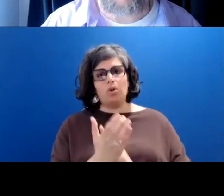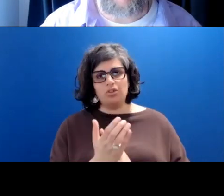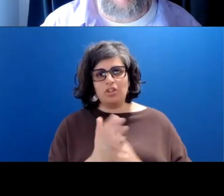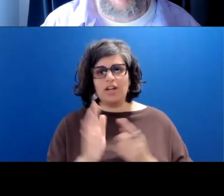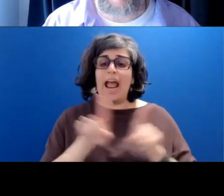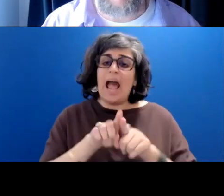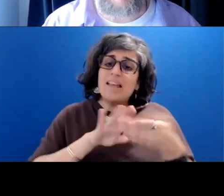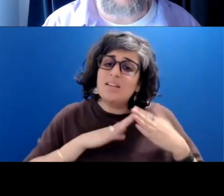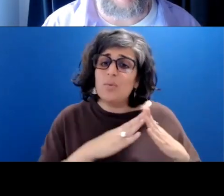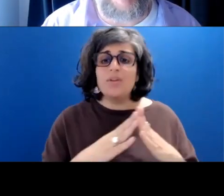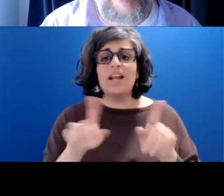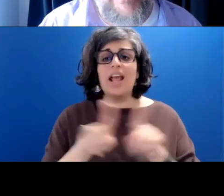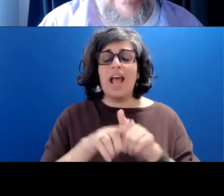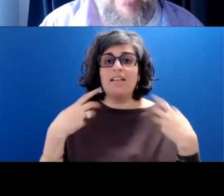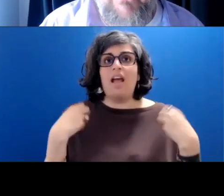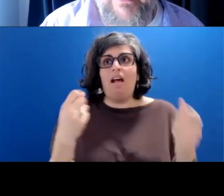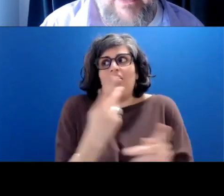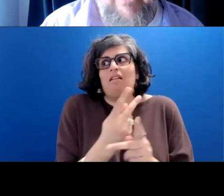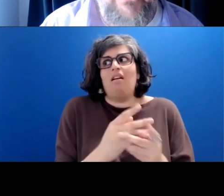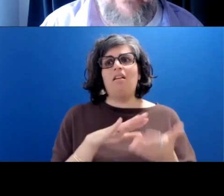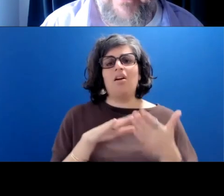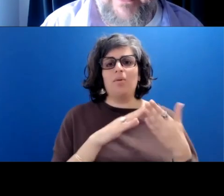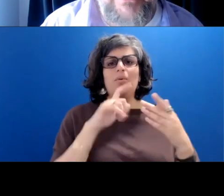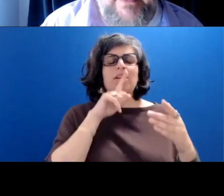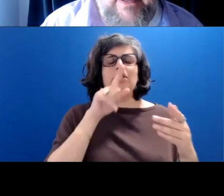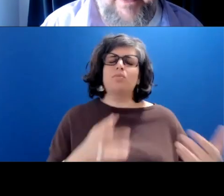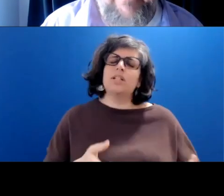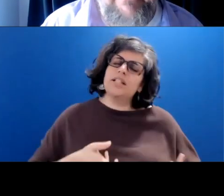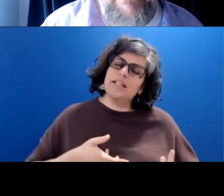and a healthcare community really uplift that autonomy.